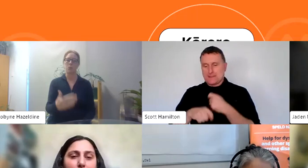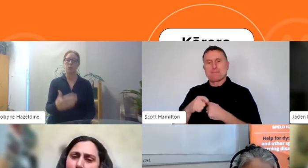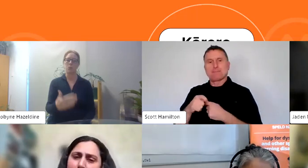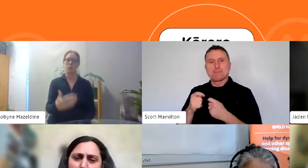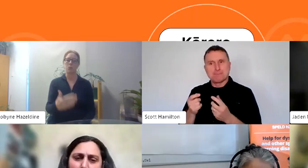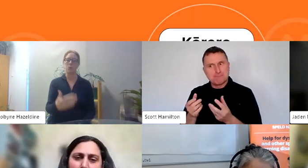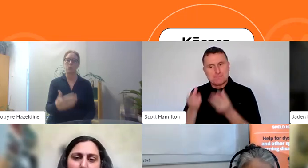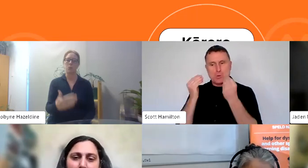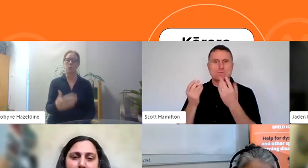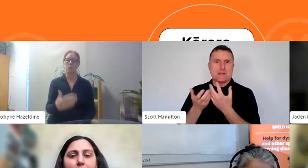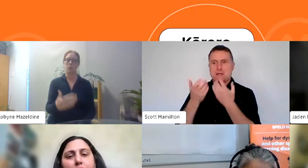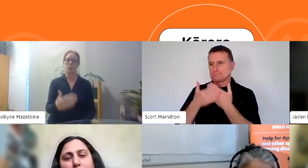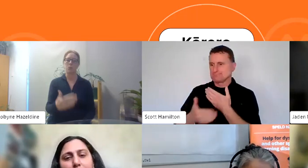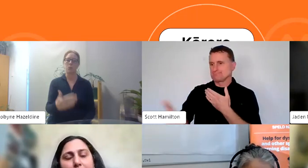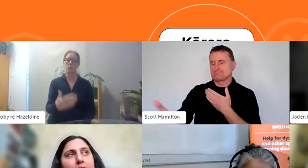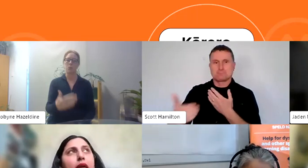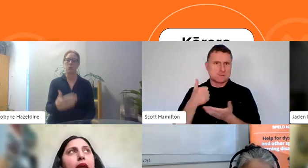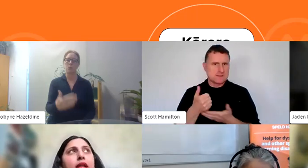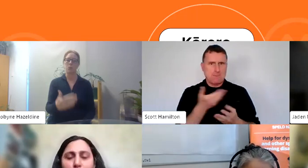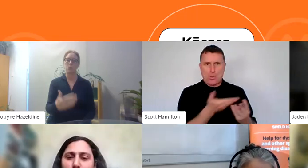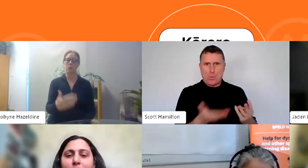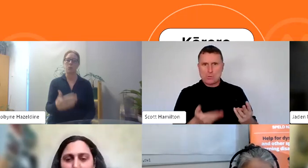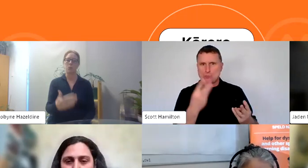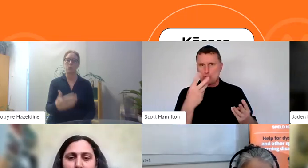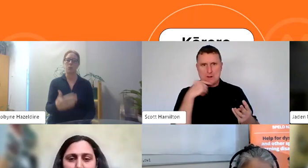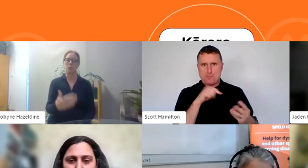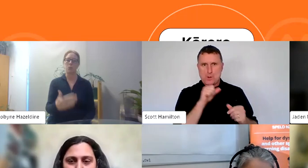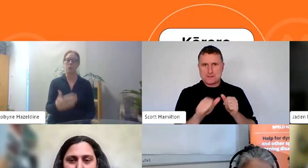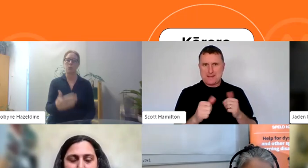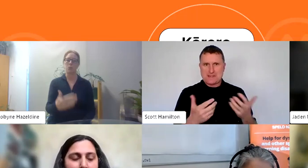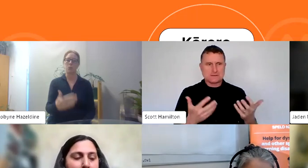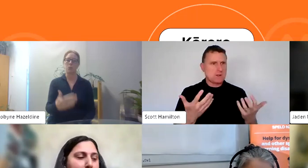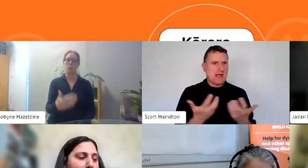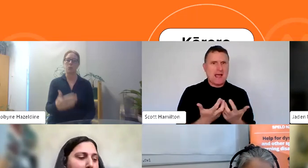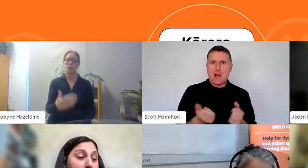do I support them best, how do I ensure inclusion for them. So